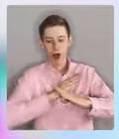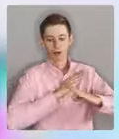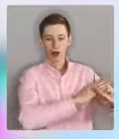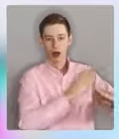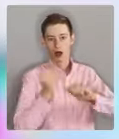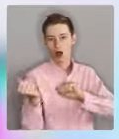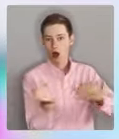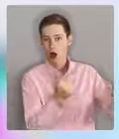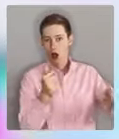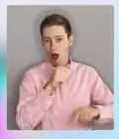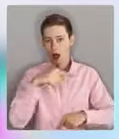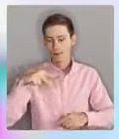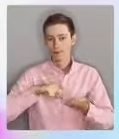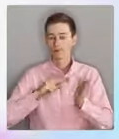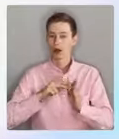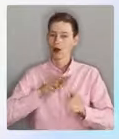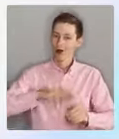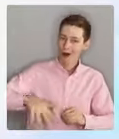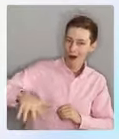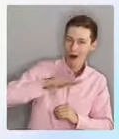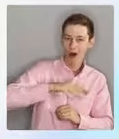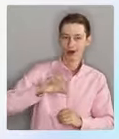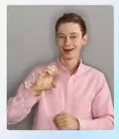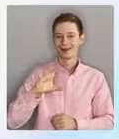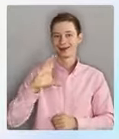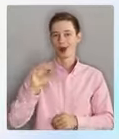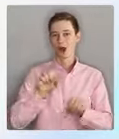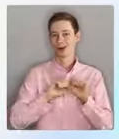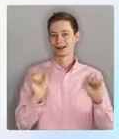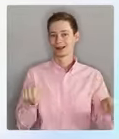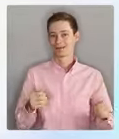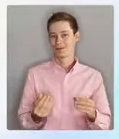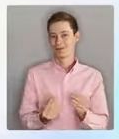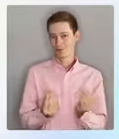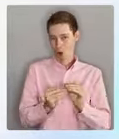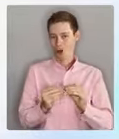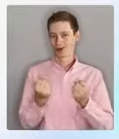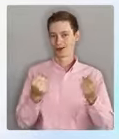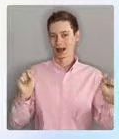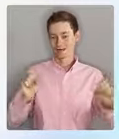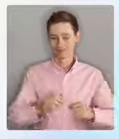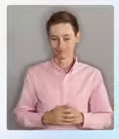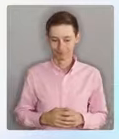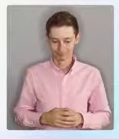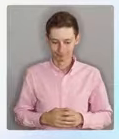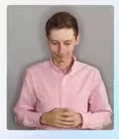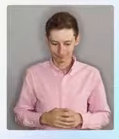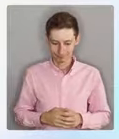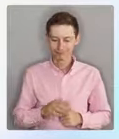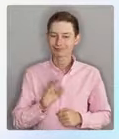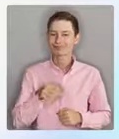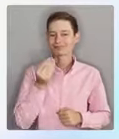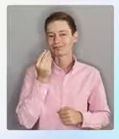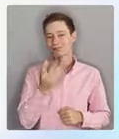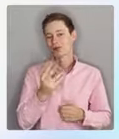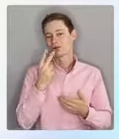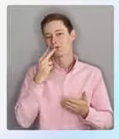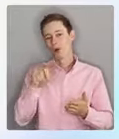you'll also be helping make the rest of the ecosystem safer. Now, the API that grants access to this data